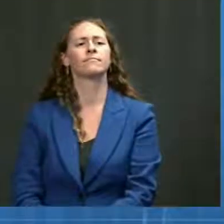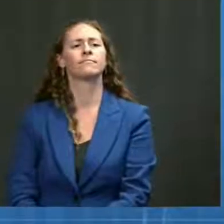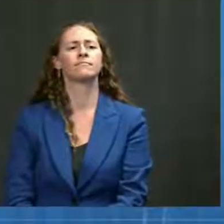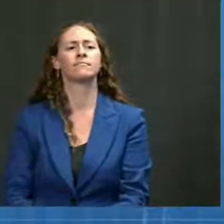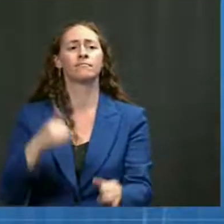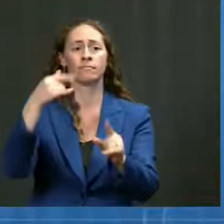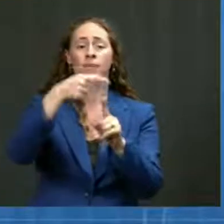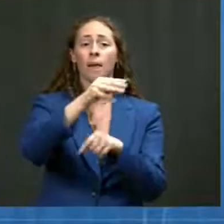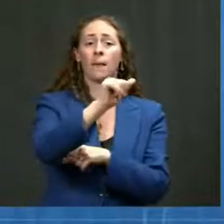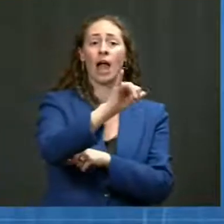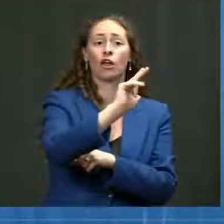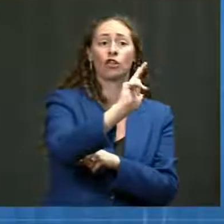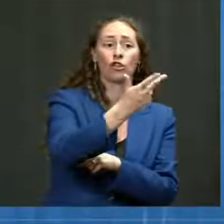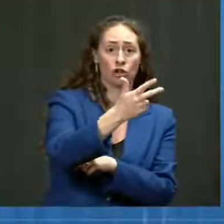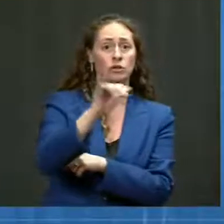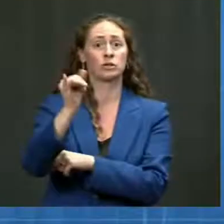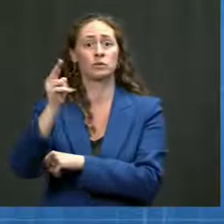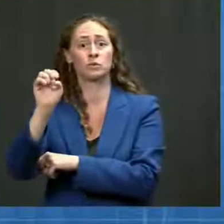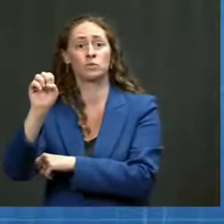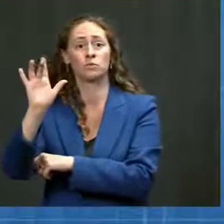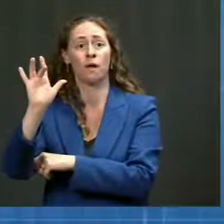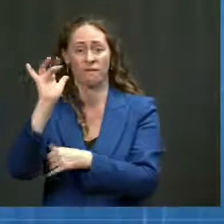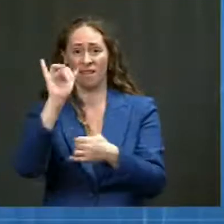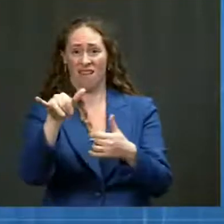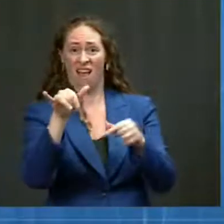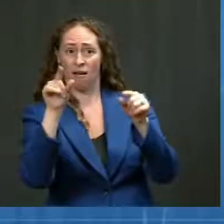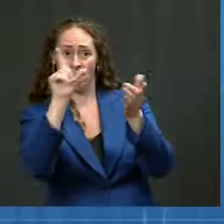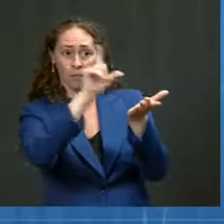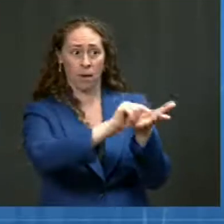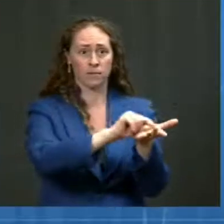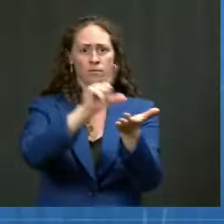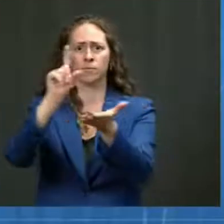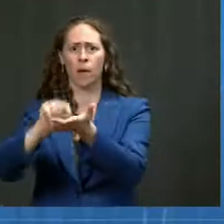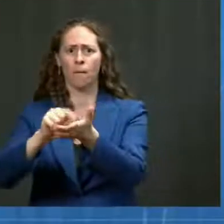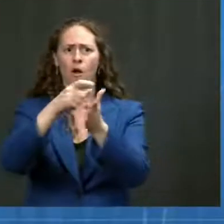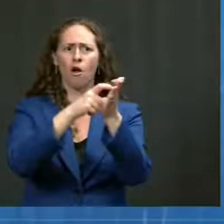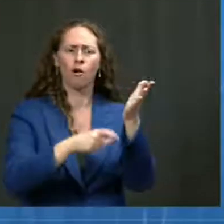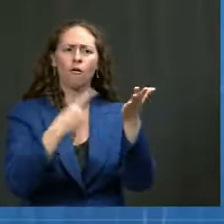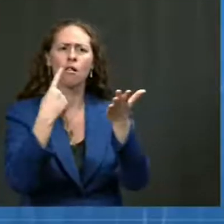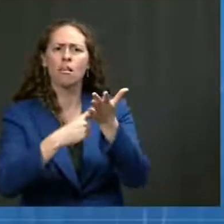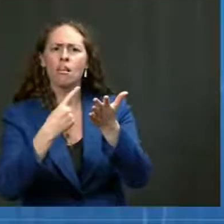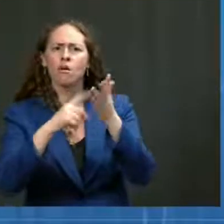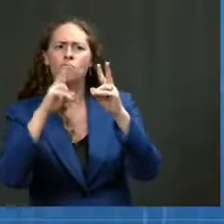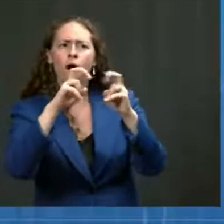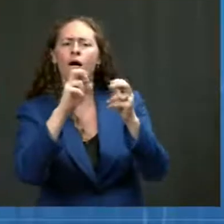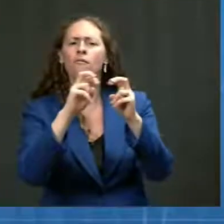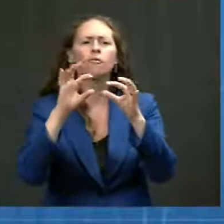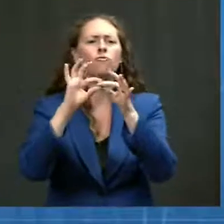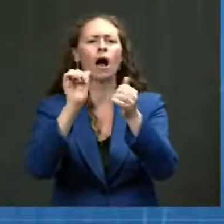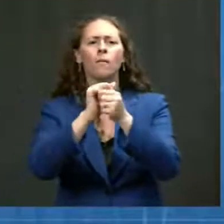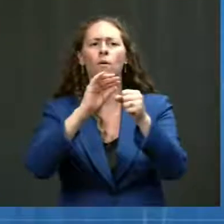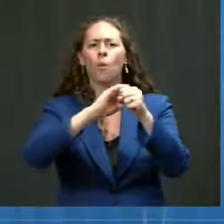MAYO CLINIC. FROM A THIRD THROUGH JULY 25th, NEW YORK EXAMINED COVID-19